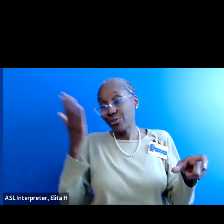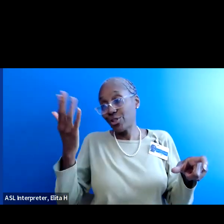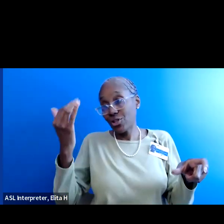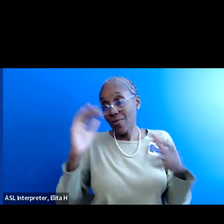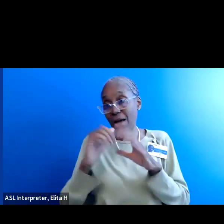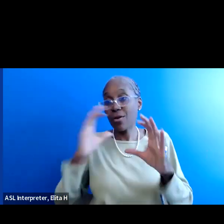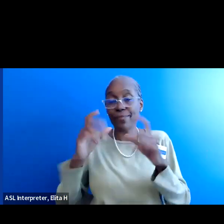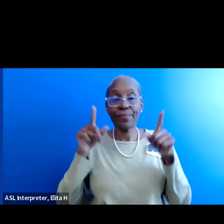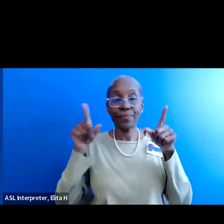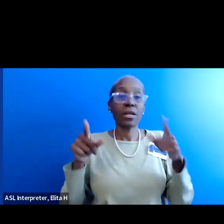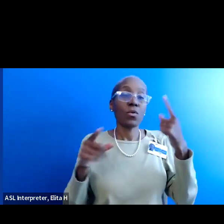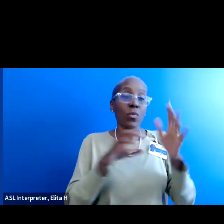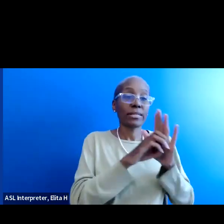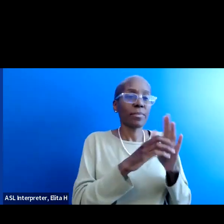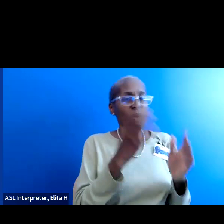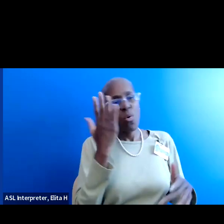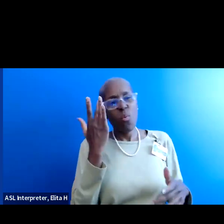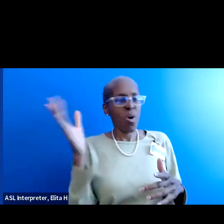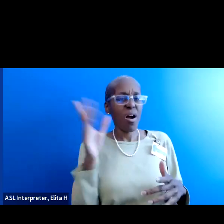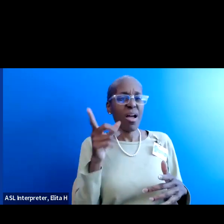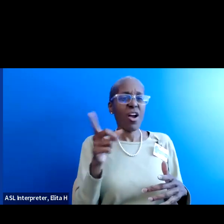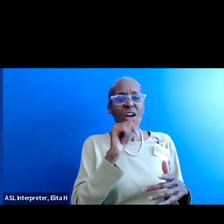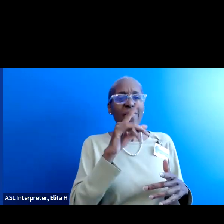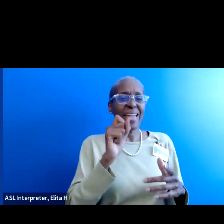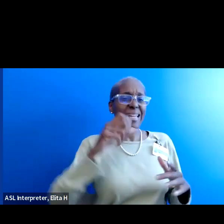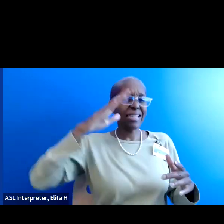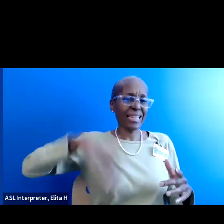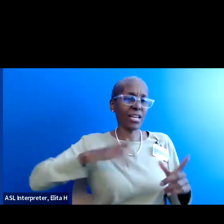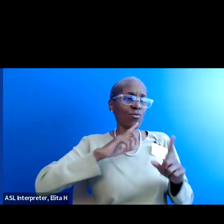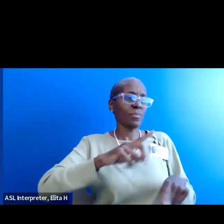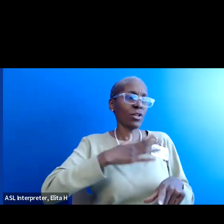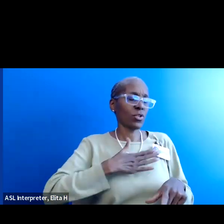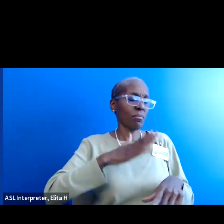One example would be, why are the aids so late in responding to my call light after dinner?